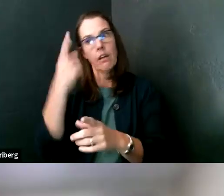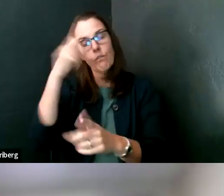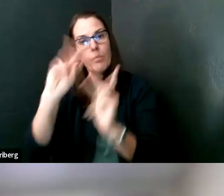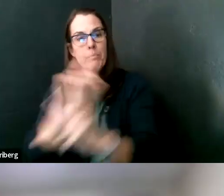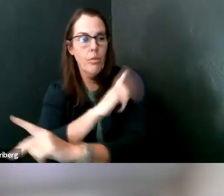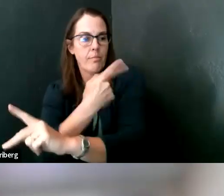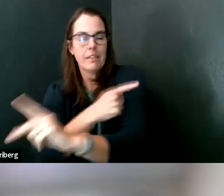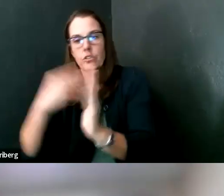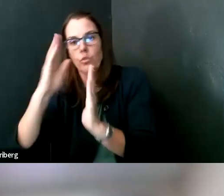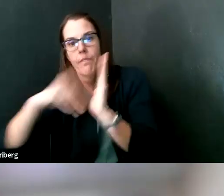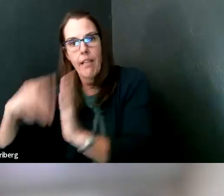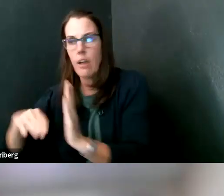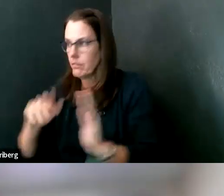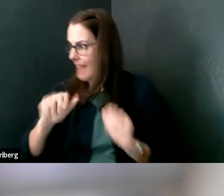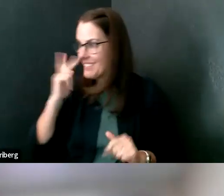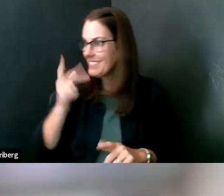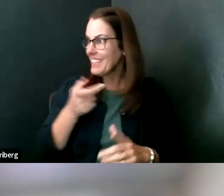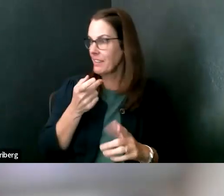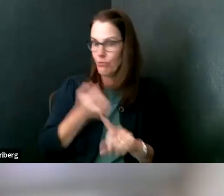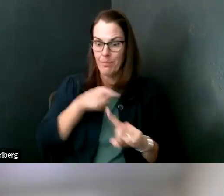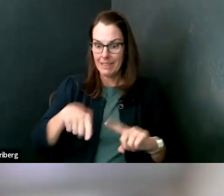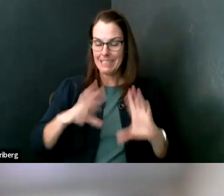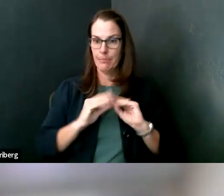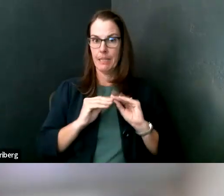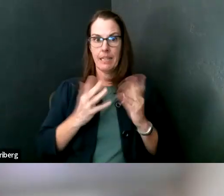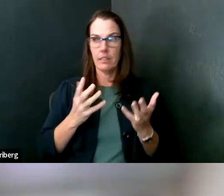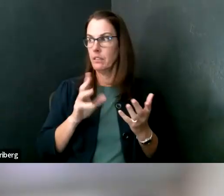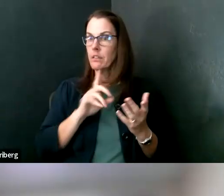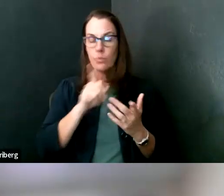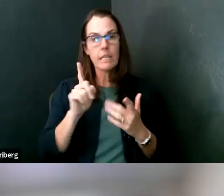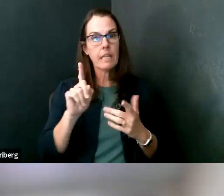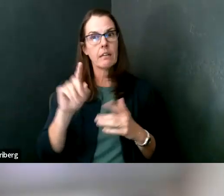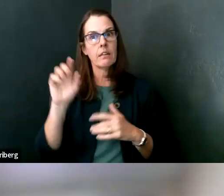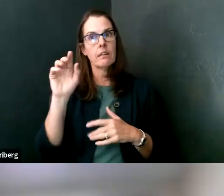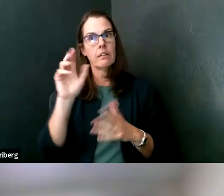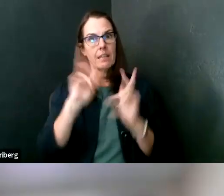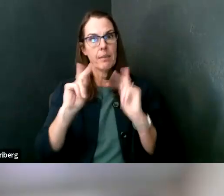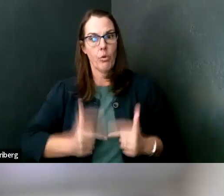how how important your, you know, Oregonians opinions and feedback is to the board. You know,